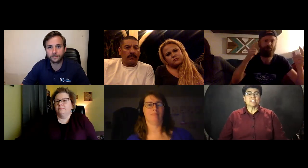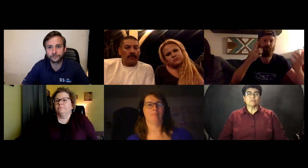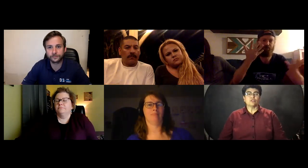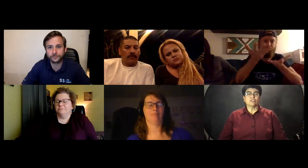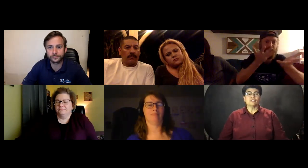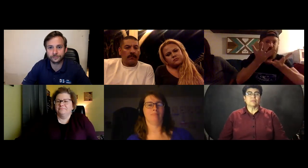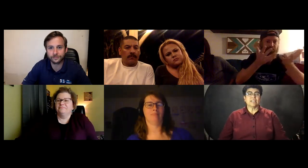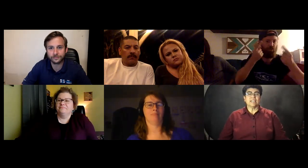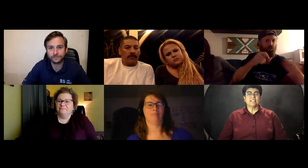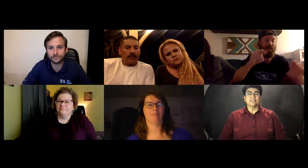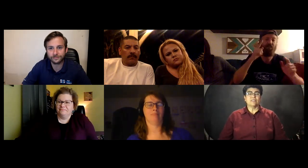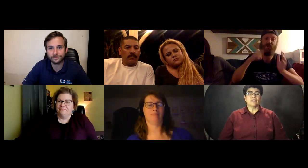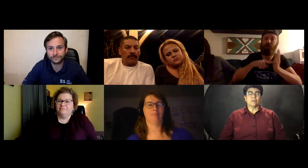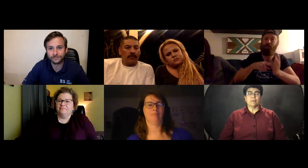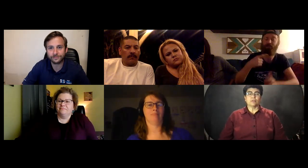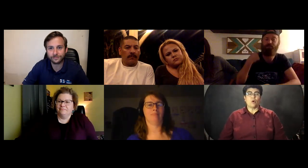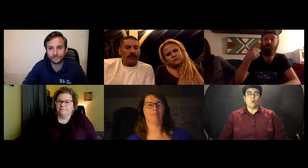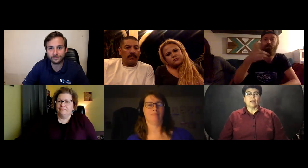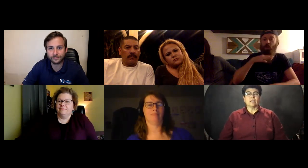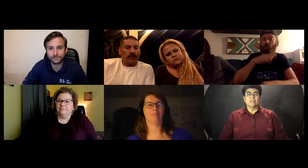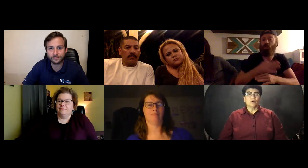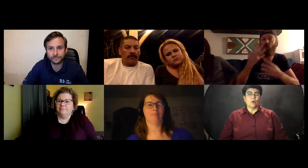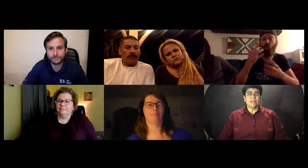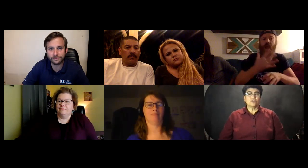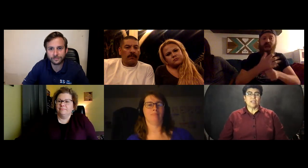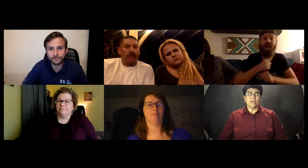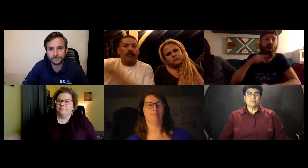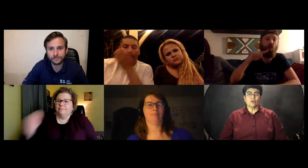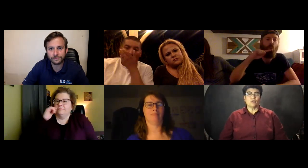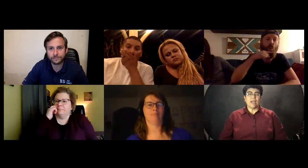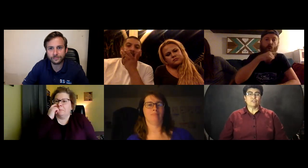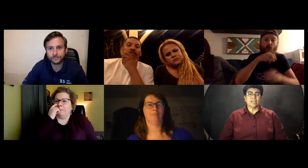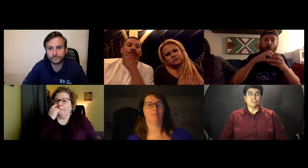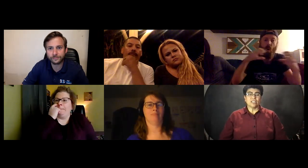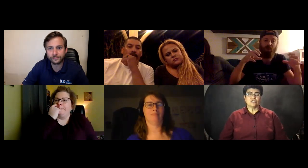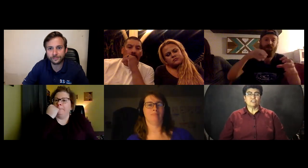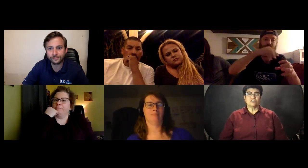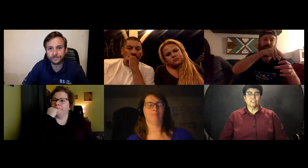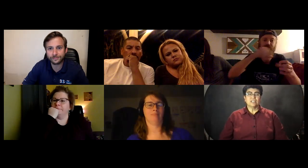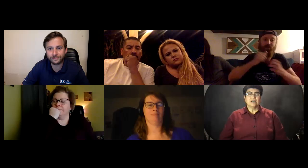struggle from the kids and some people don't want to write to them so they have to get